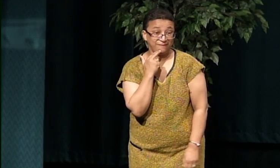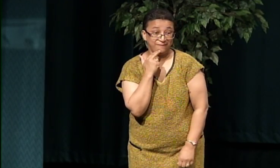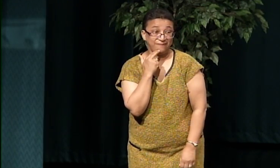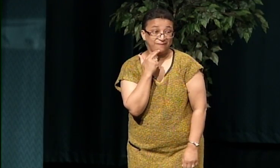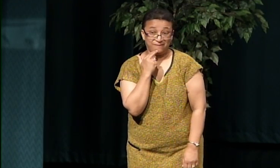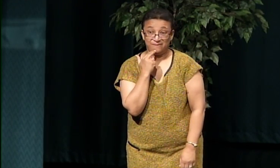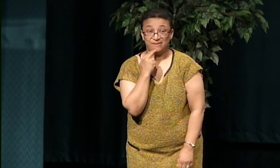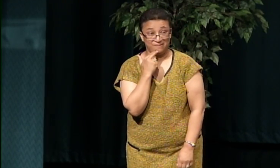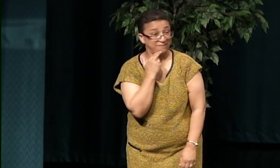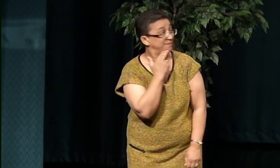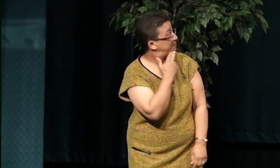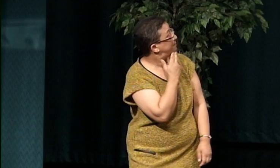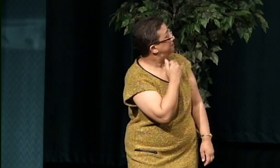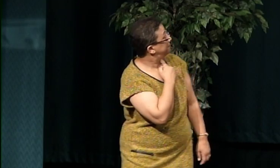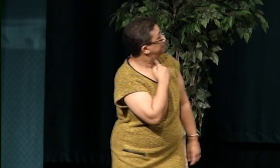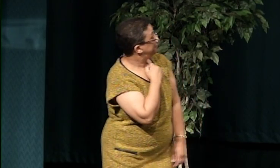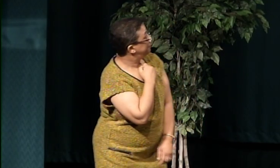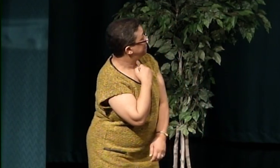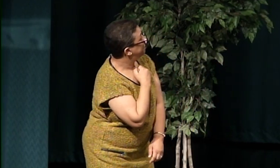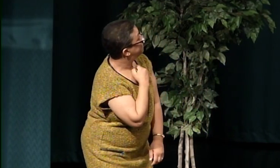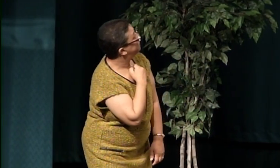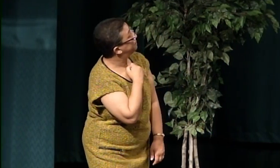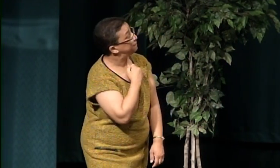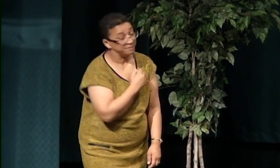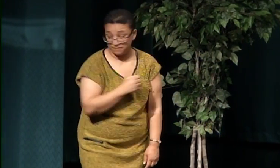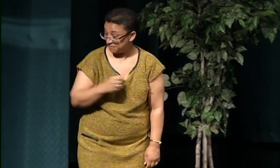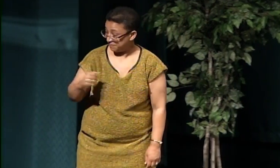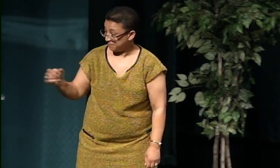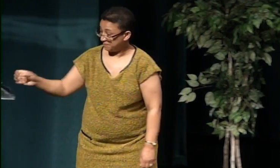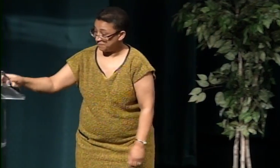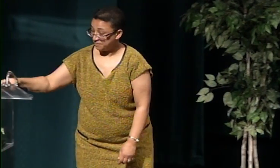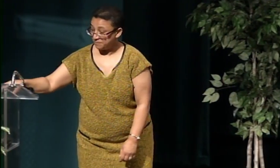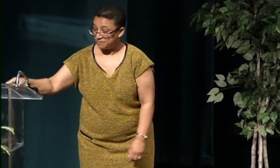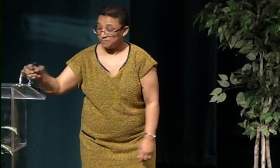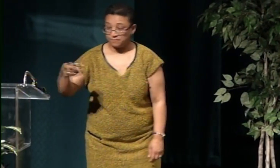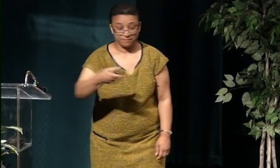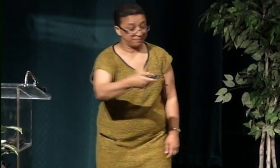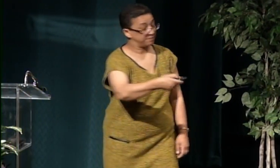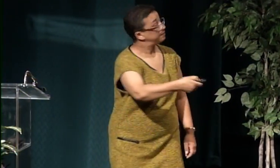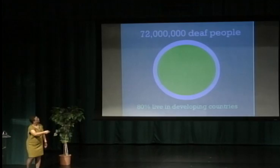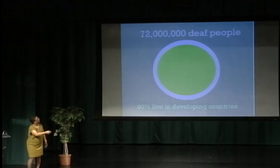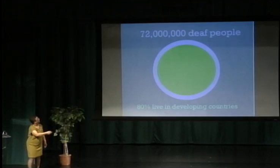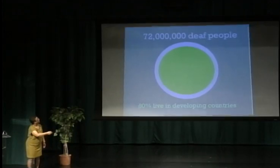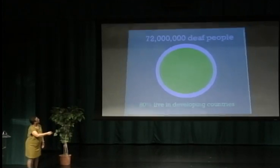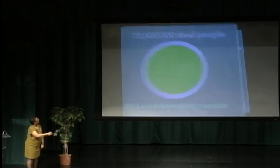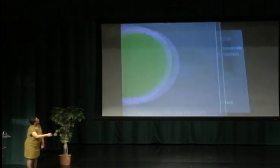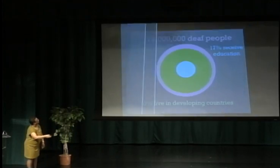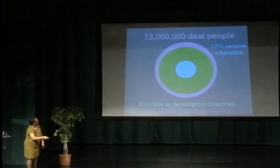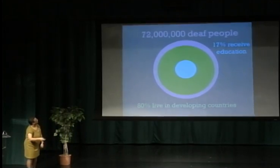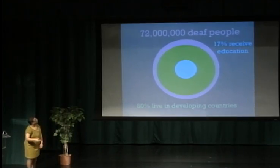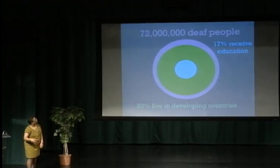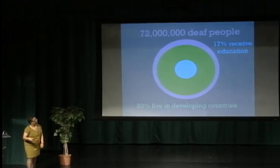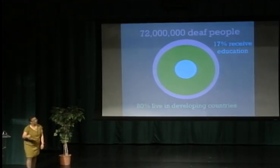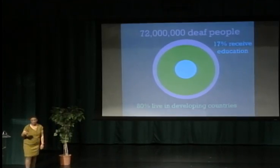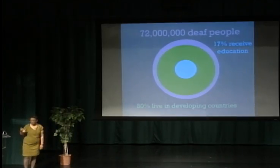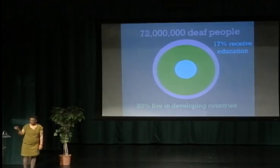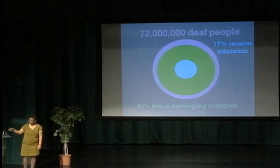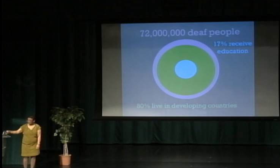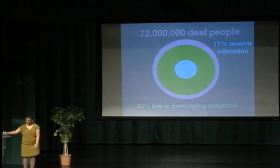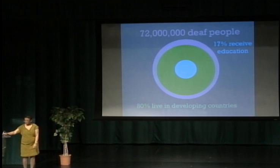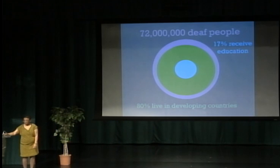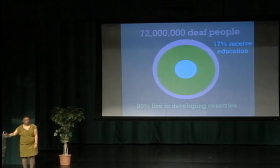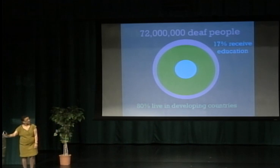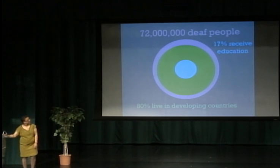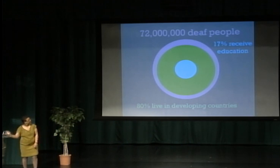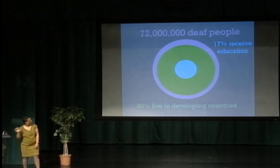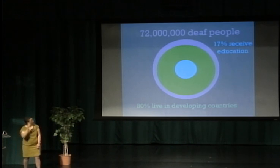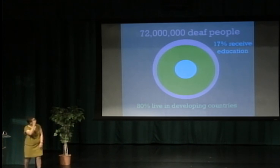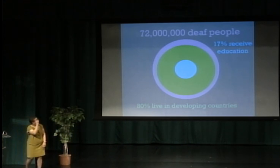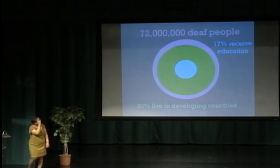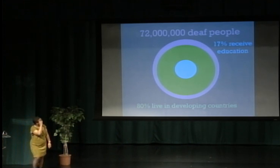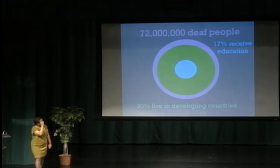Are living in developing countries.